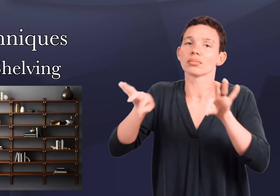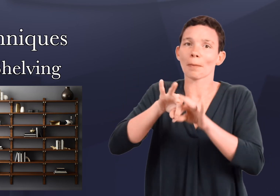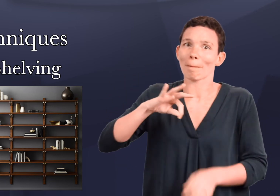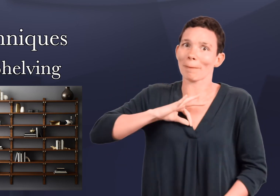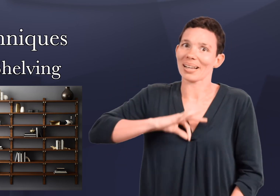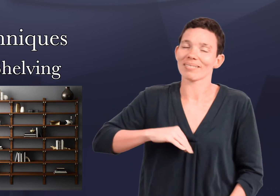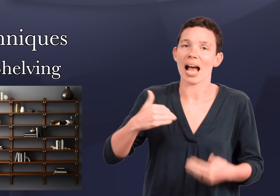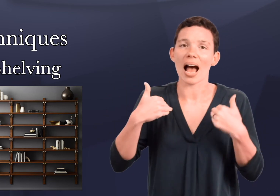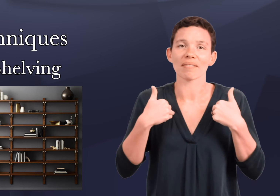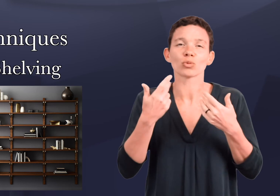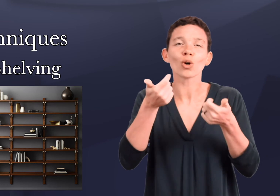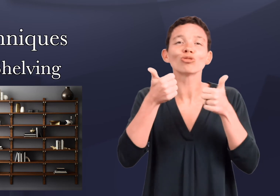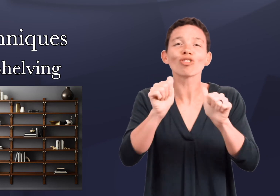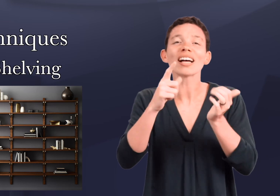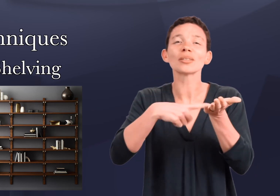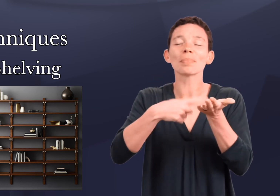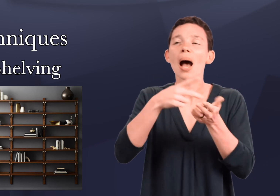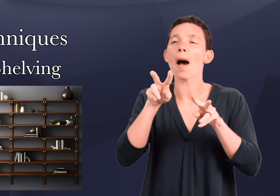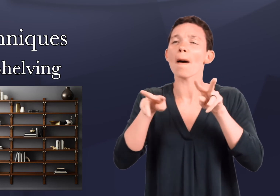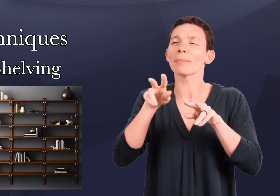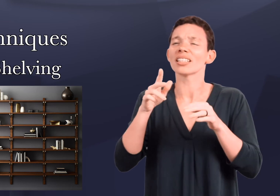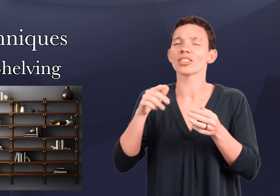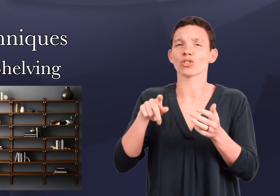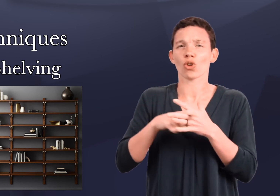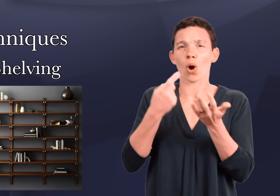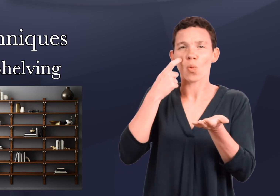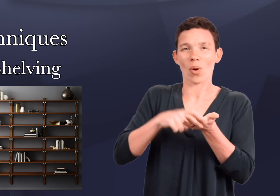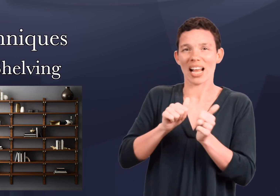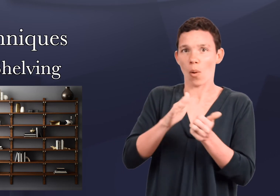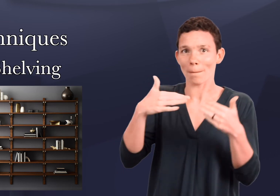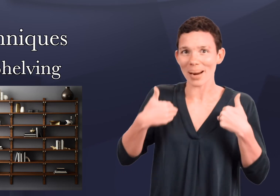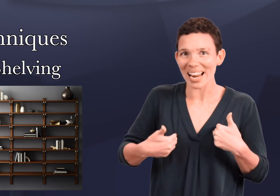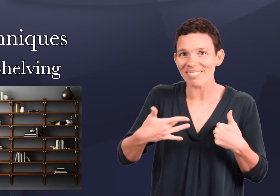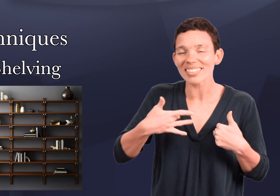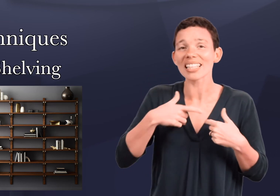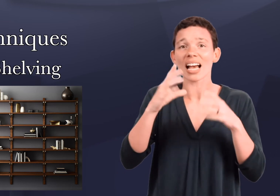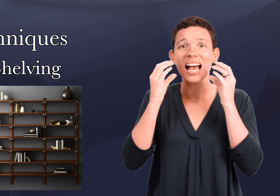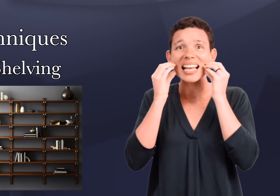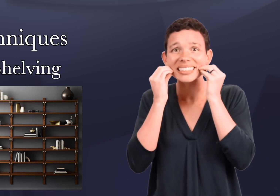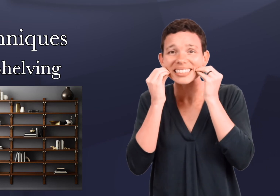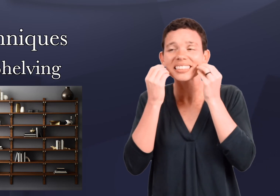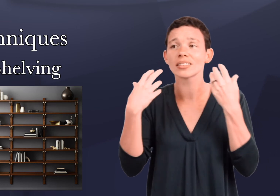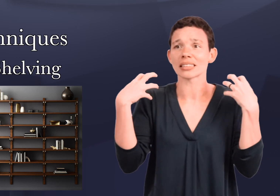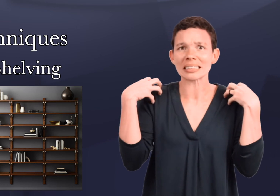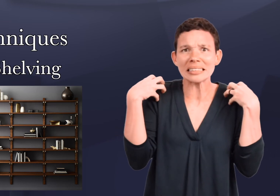Try it sometime for yourself. Use this technique when you notice any tension in your body, jaws, or shoulders.